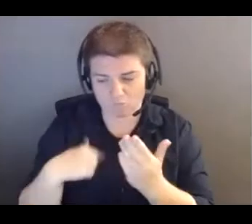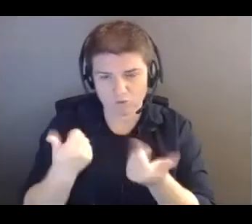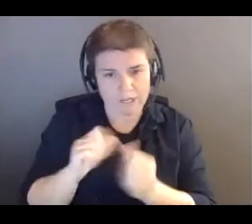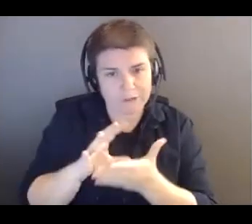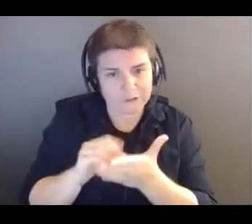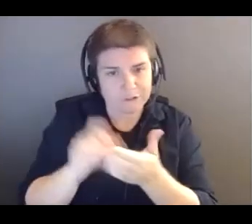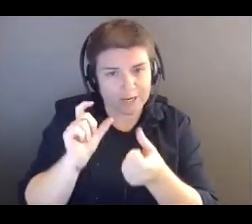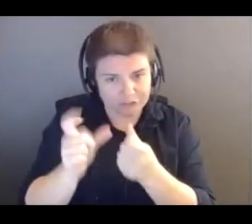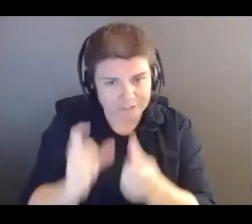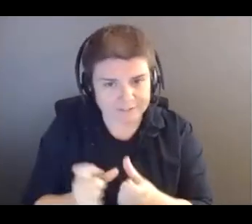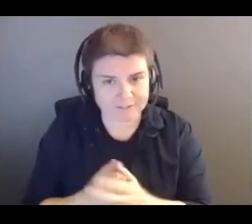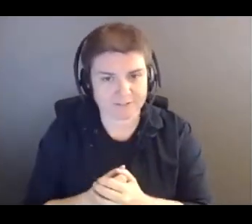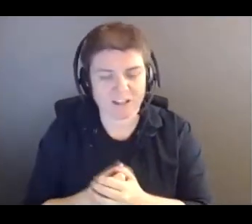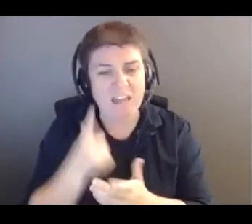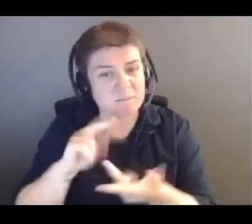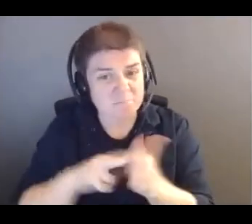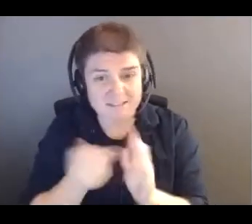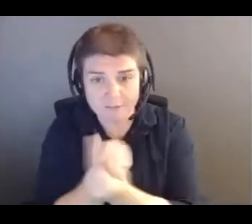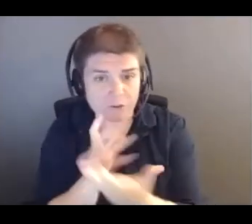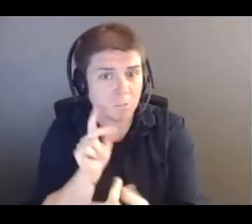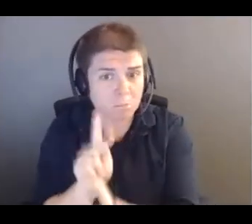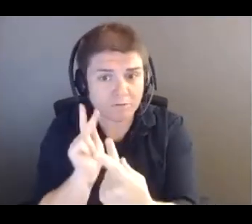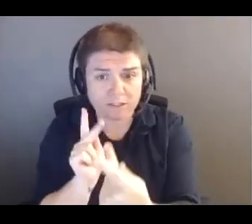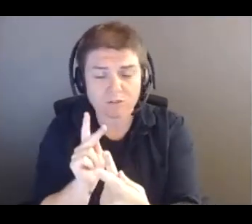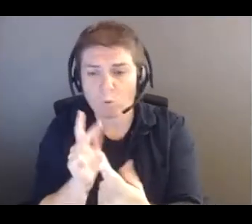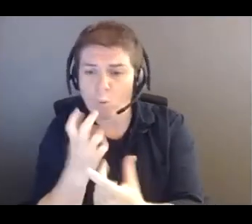It isn't about doing everything perfectly or doing something because it's always been